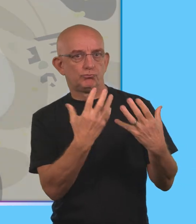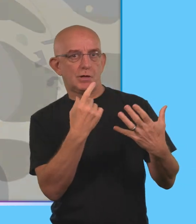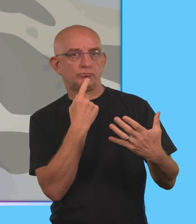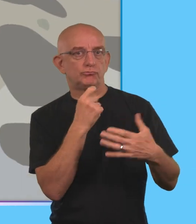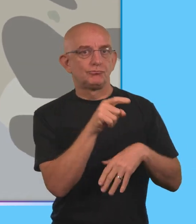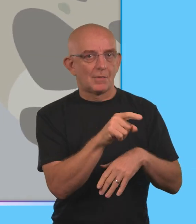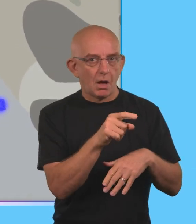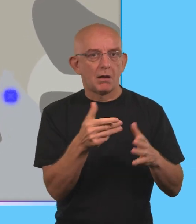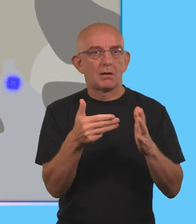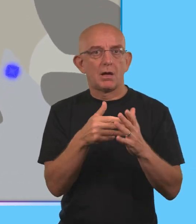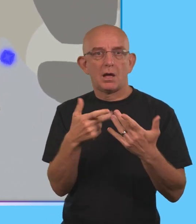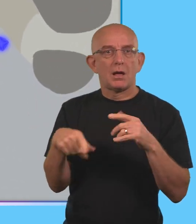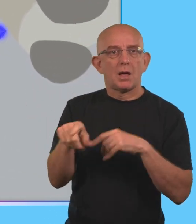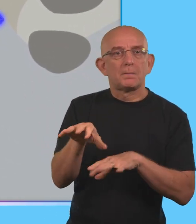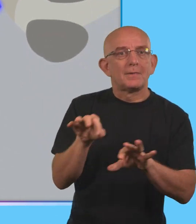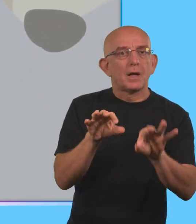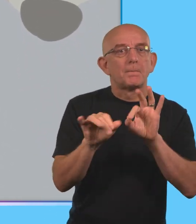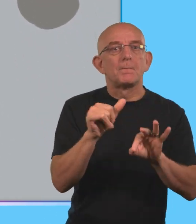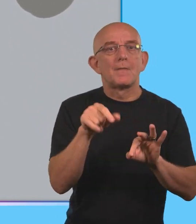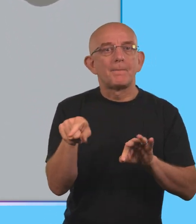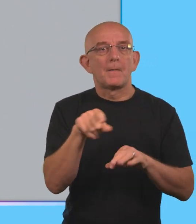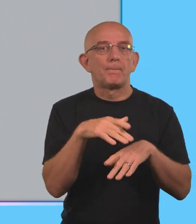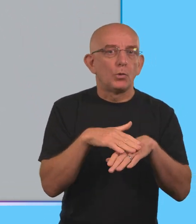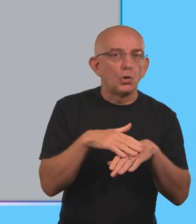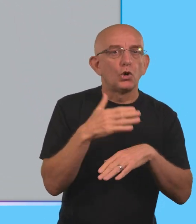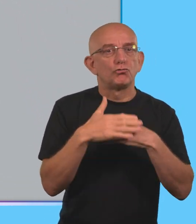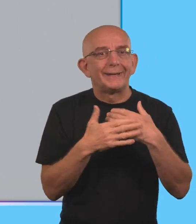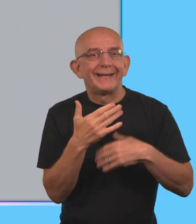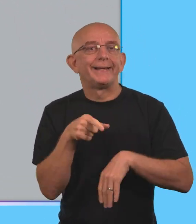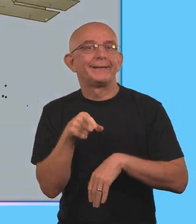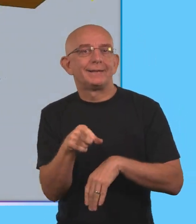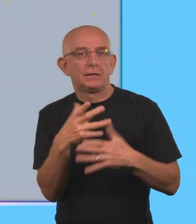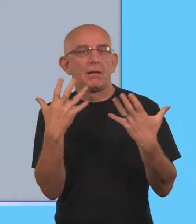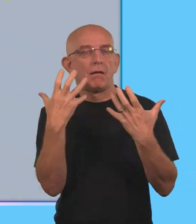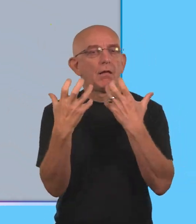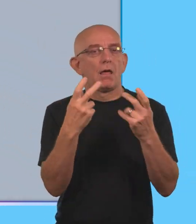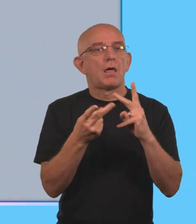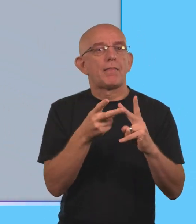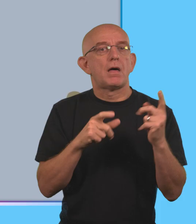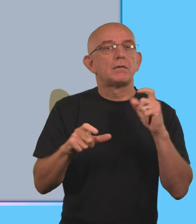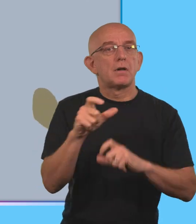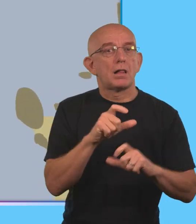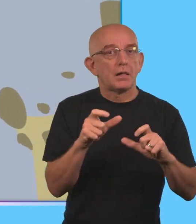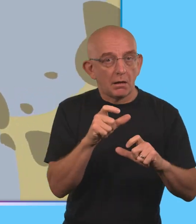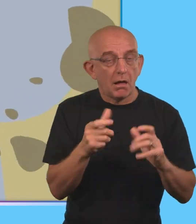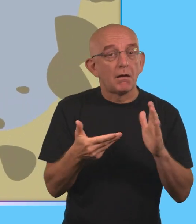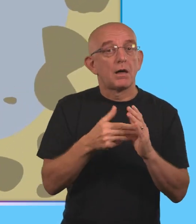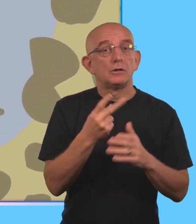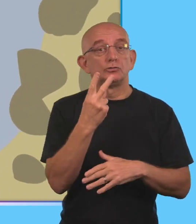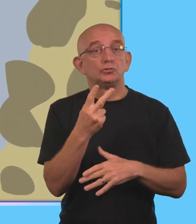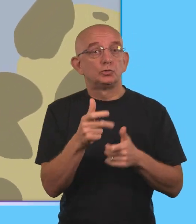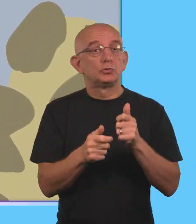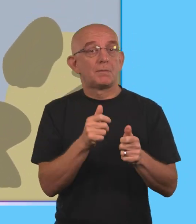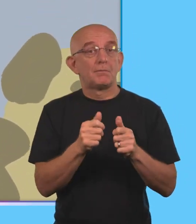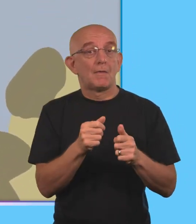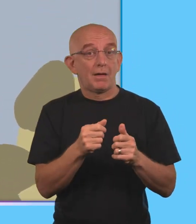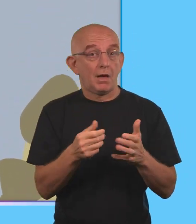and pickups either blue or green, while muting all other colors. Finally, there are two gameplay options worth mentioning.